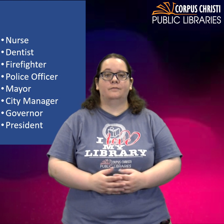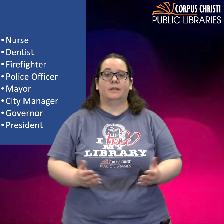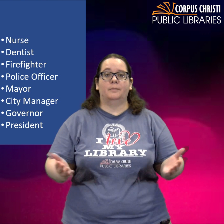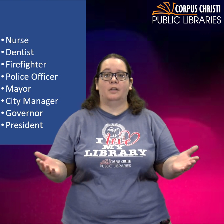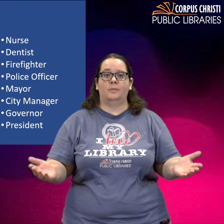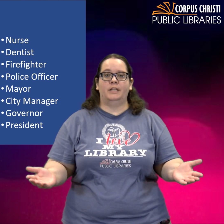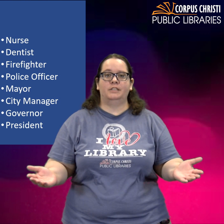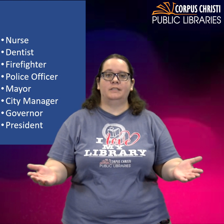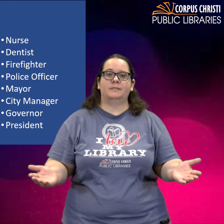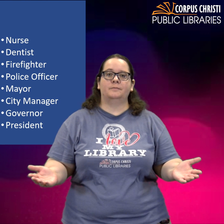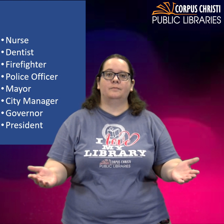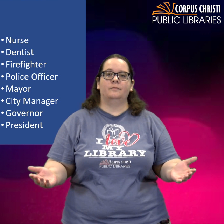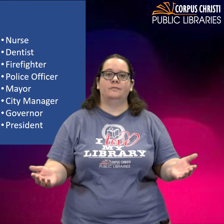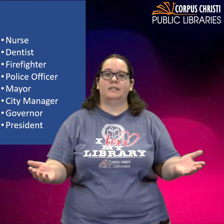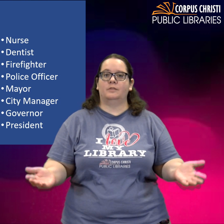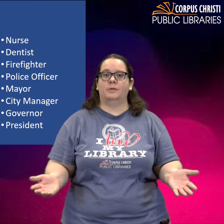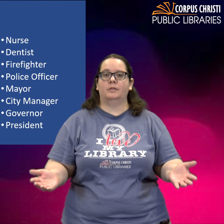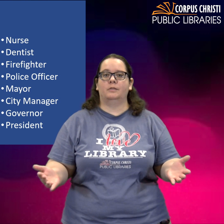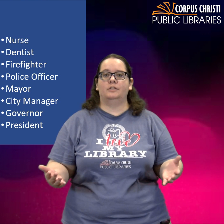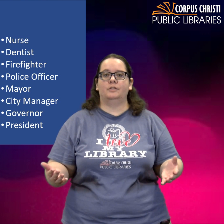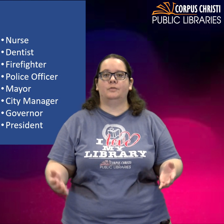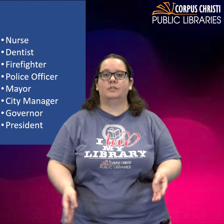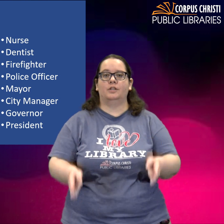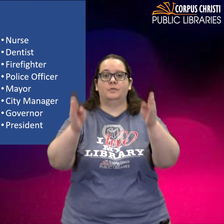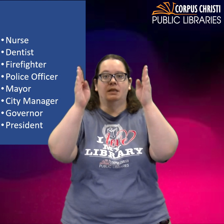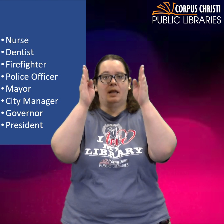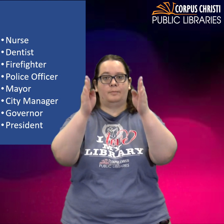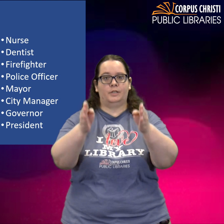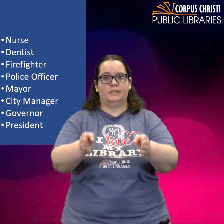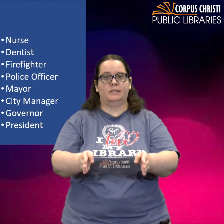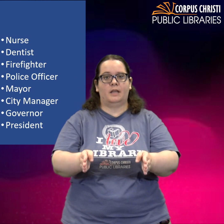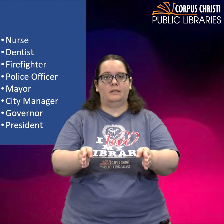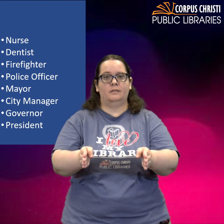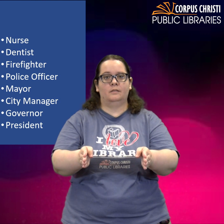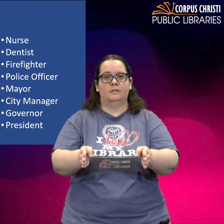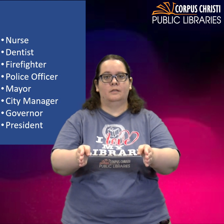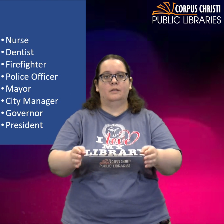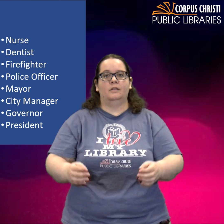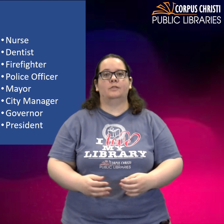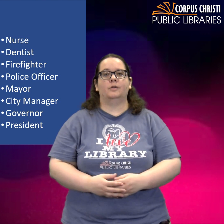Some occupations--this is where we're going to start using that person sign, because we're